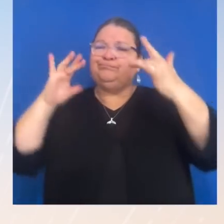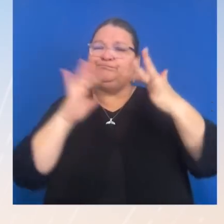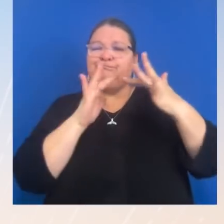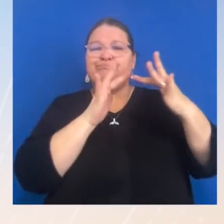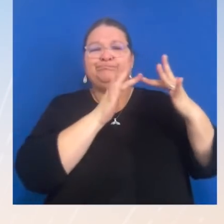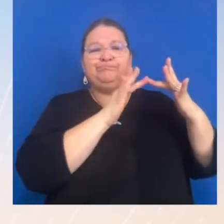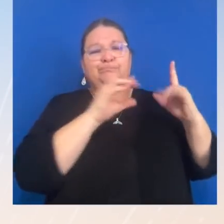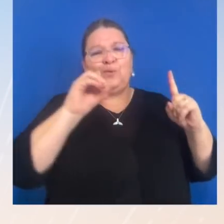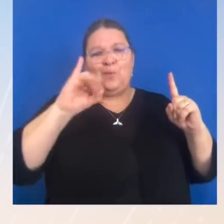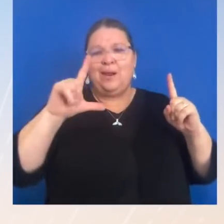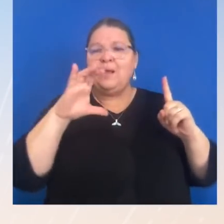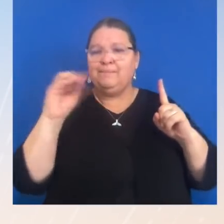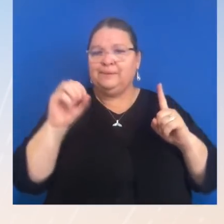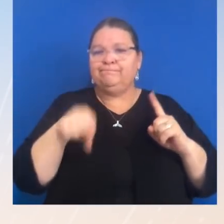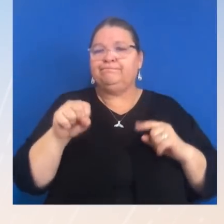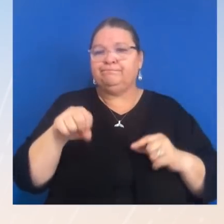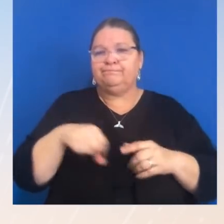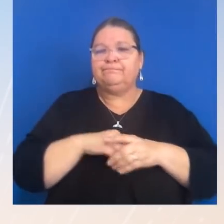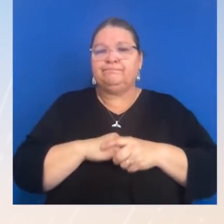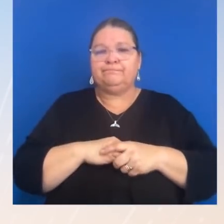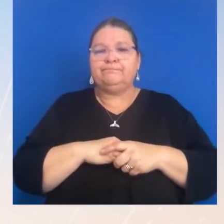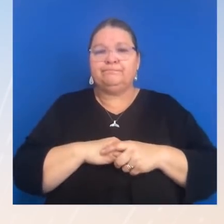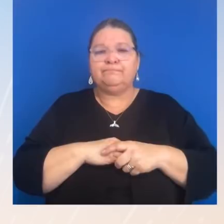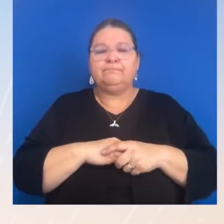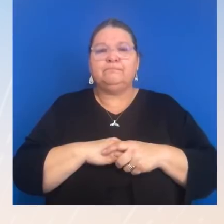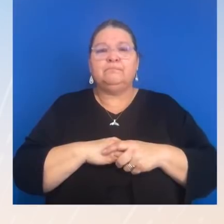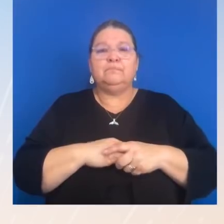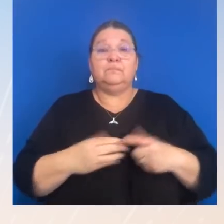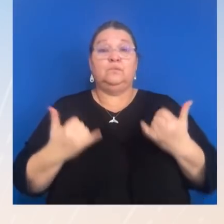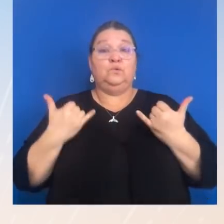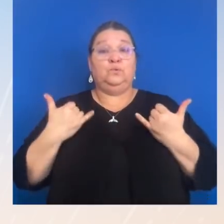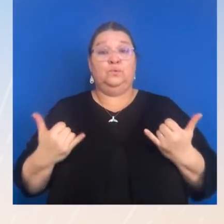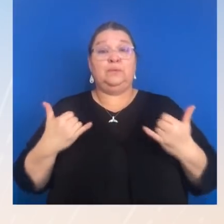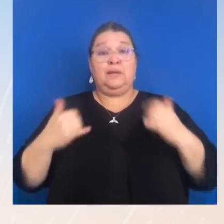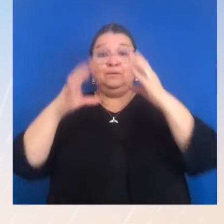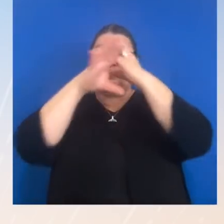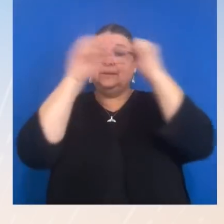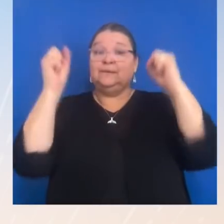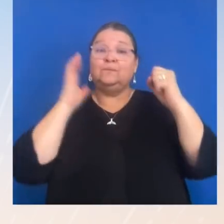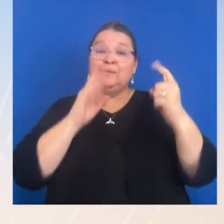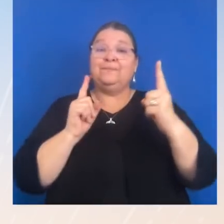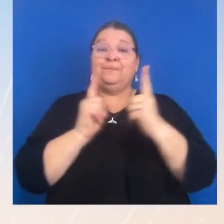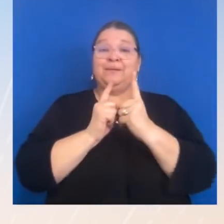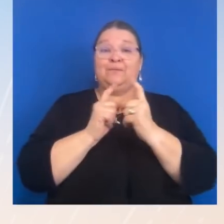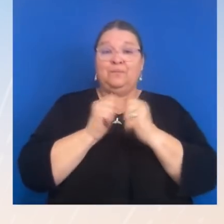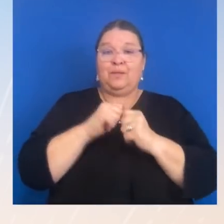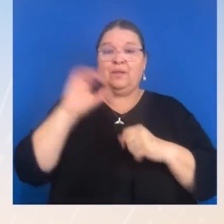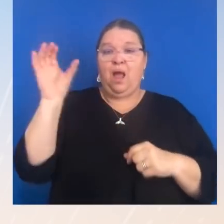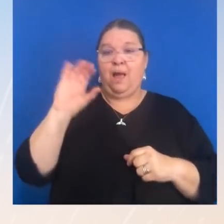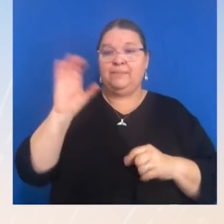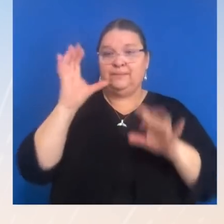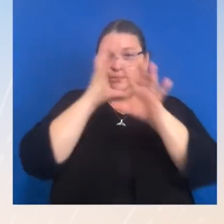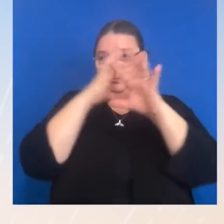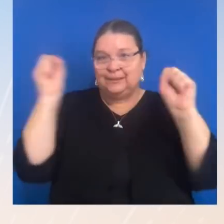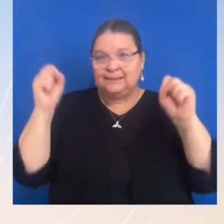As a strategic partner, in the latest talks with Venezuela, was Colombia involved in those talks about releasing Americans? And will further talks